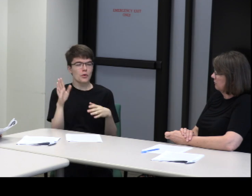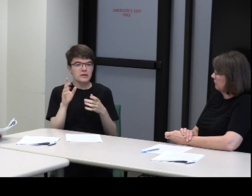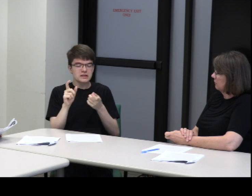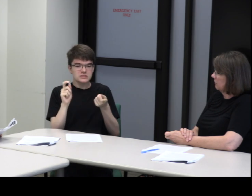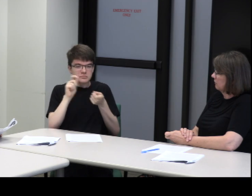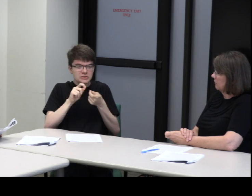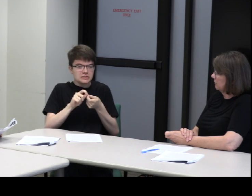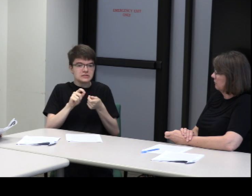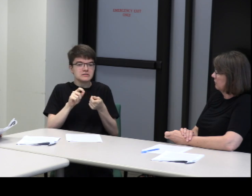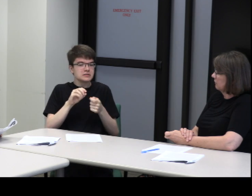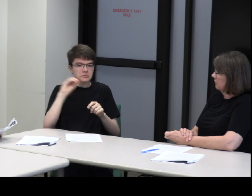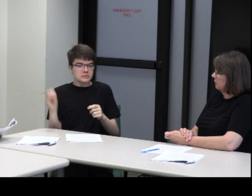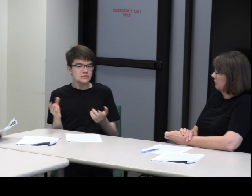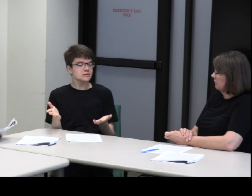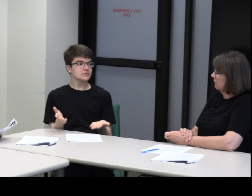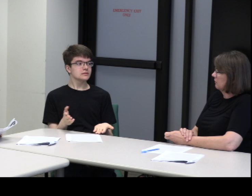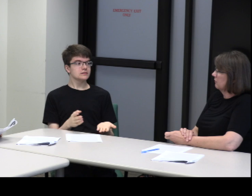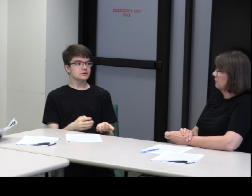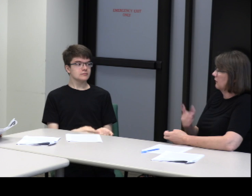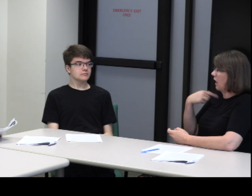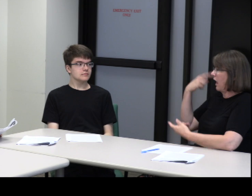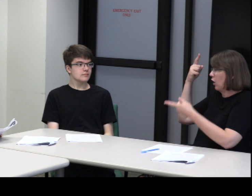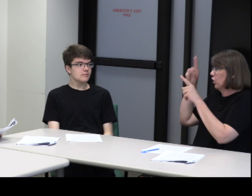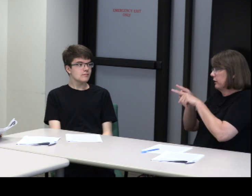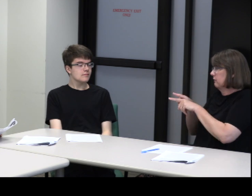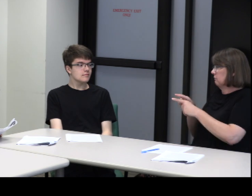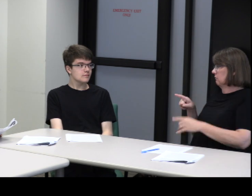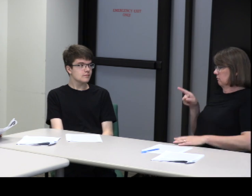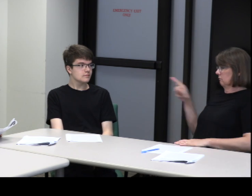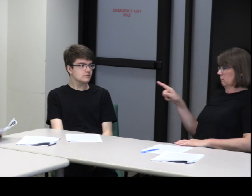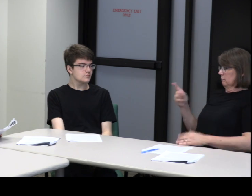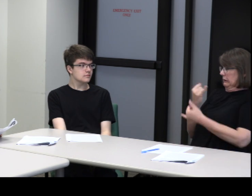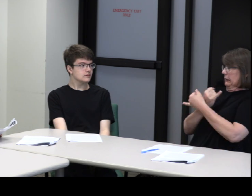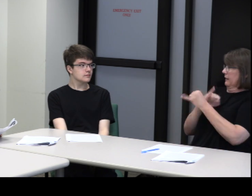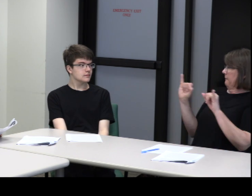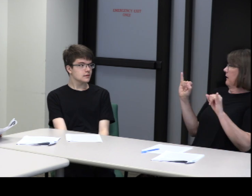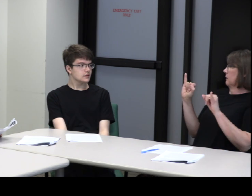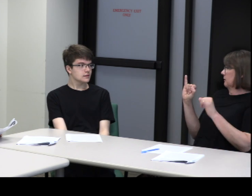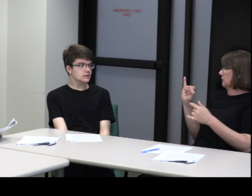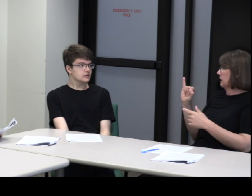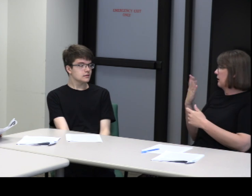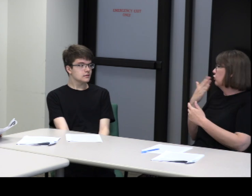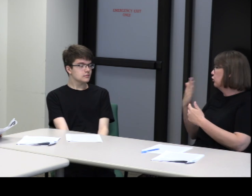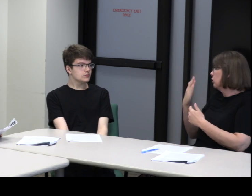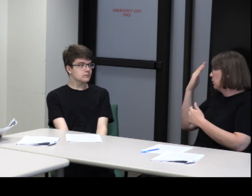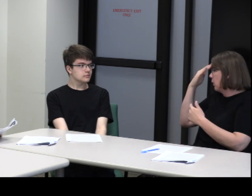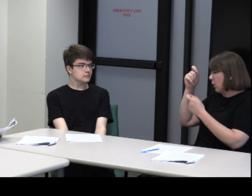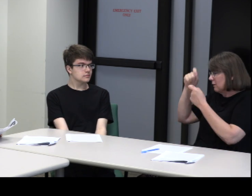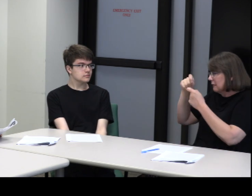even though I know I miss things. I don't remember the specific numbers. Ann: Right, you are very independent.